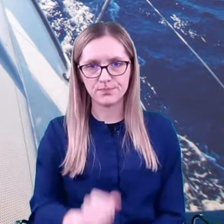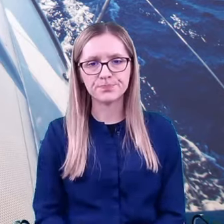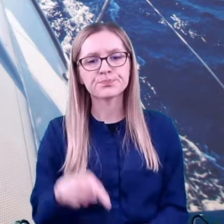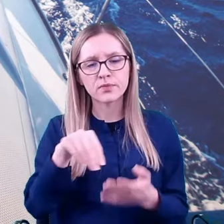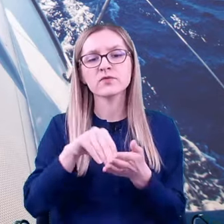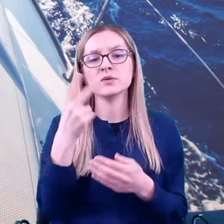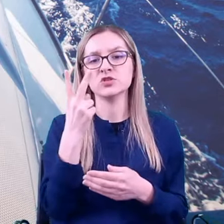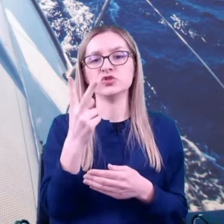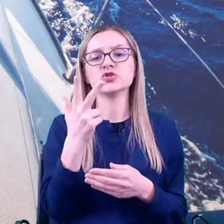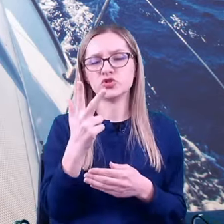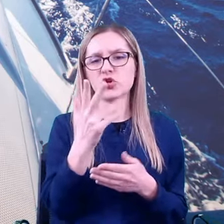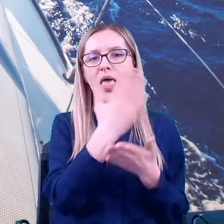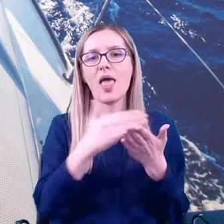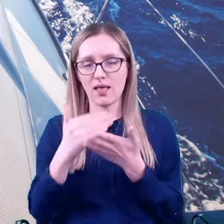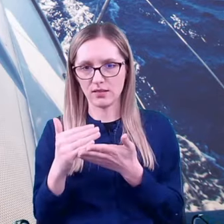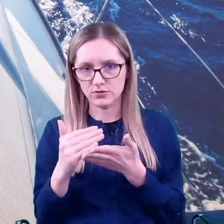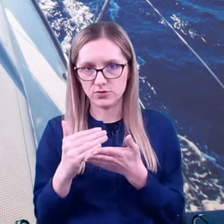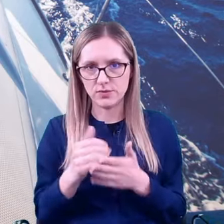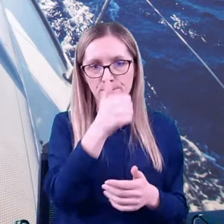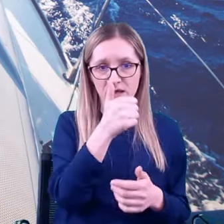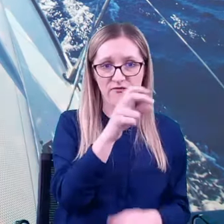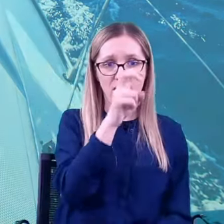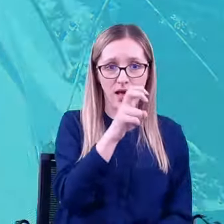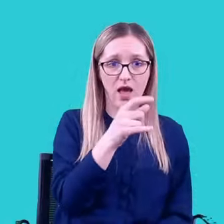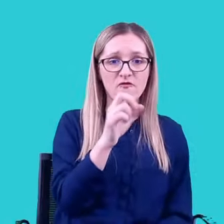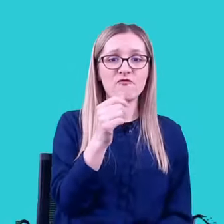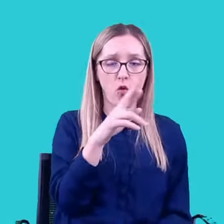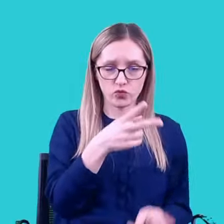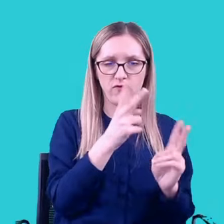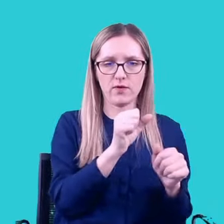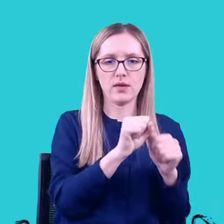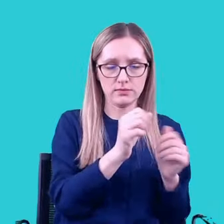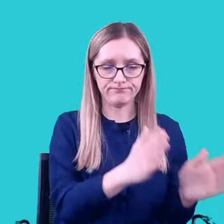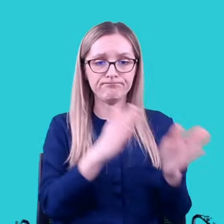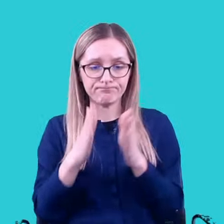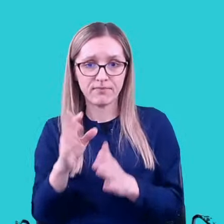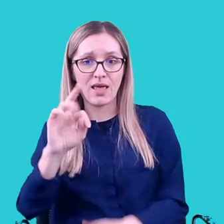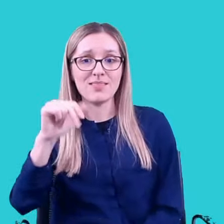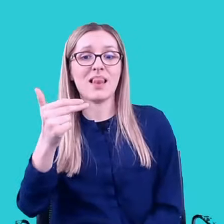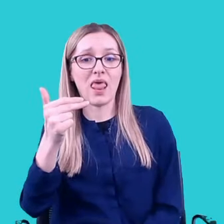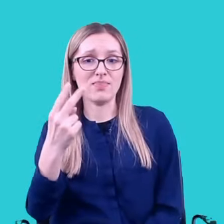hydrogen, oxygen… What is missing?